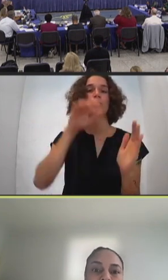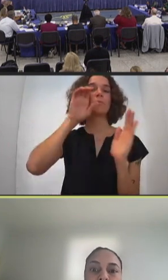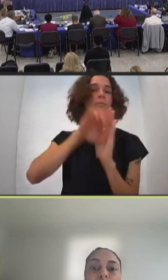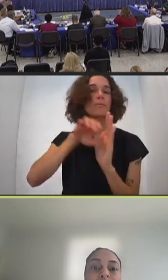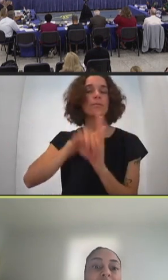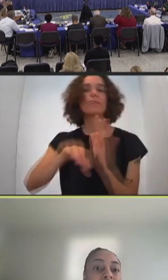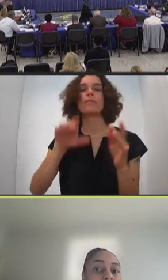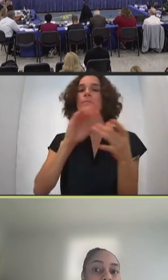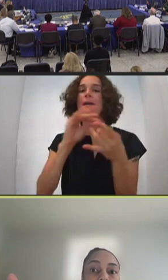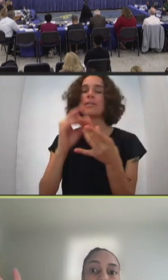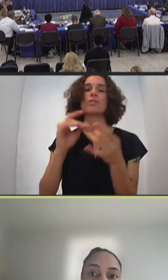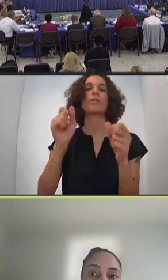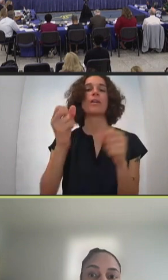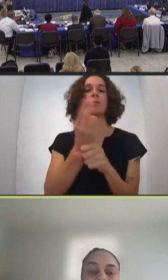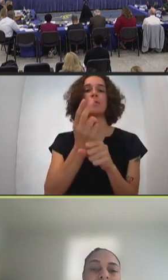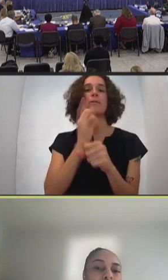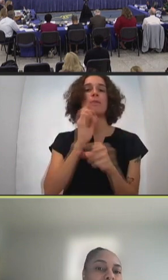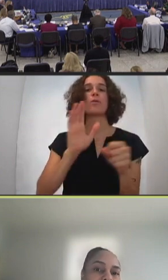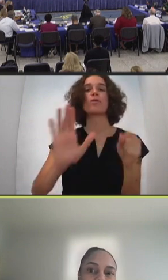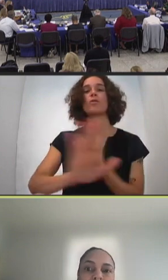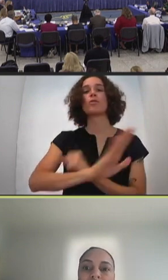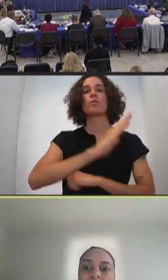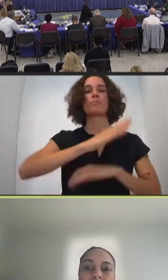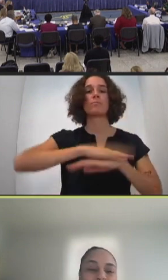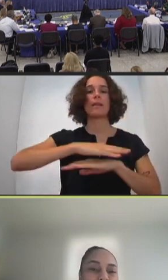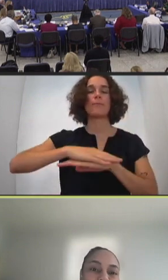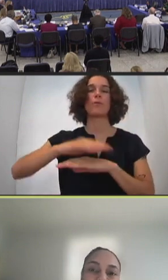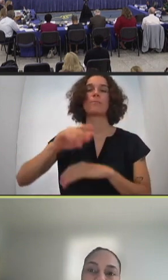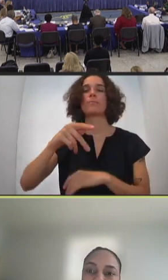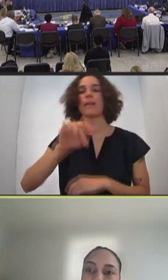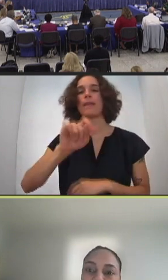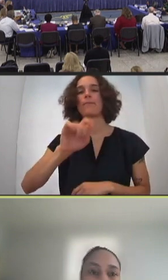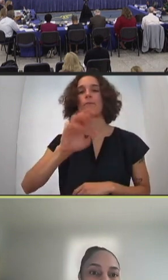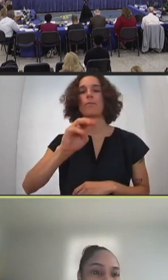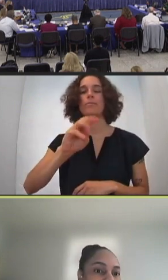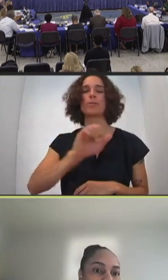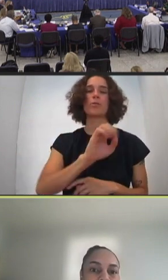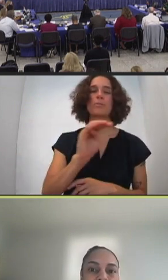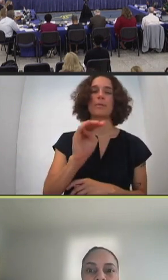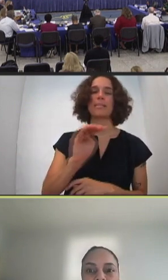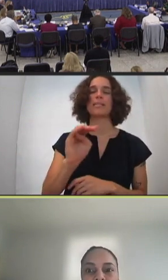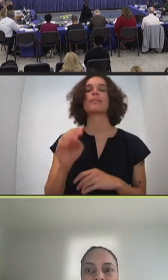platforms. And we will have talking points so that you can go out there and talk about the campaign,